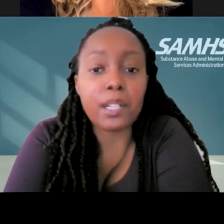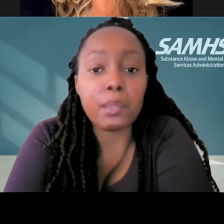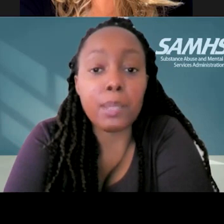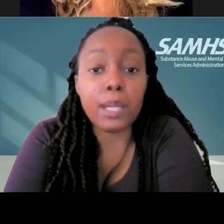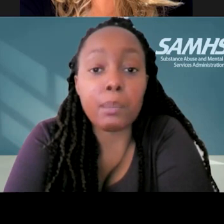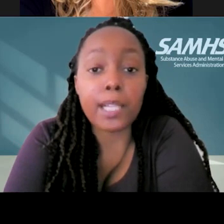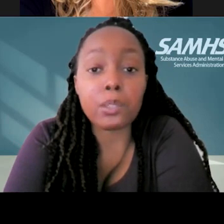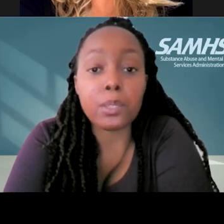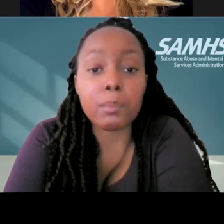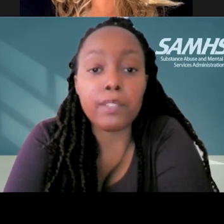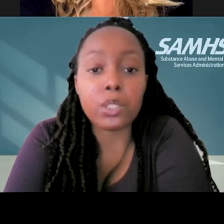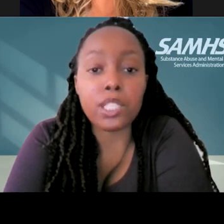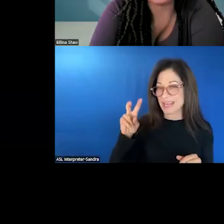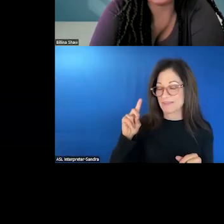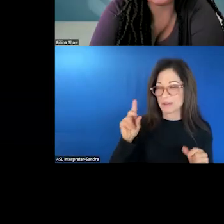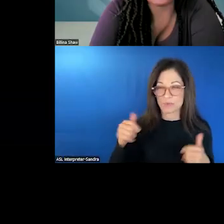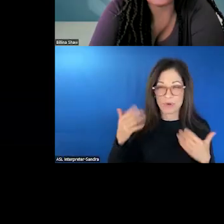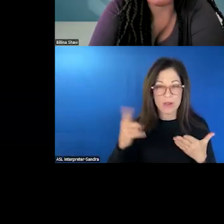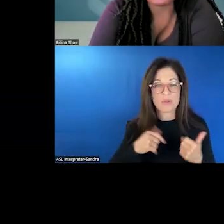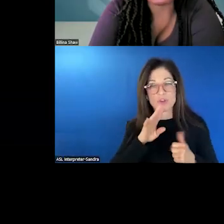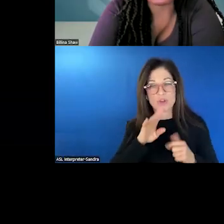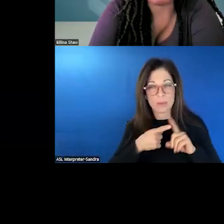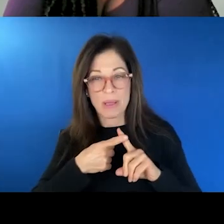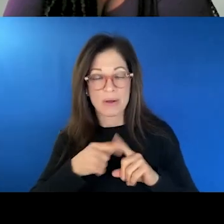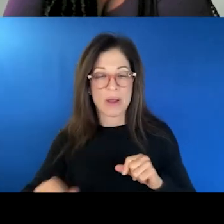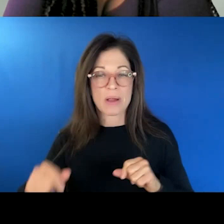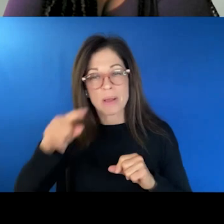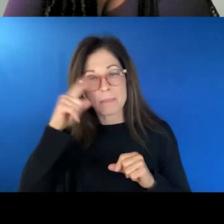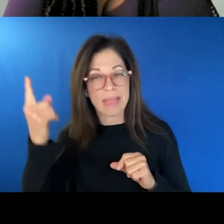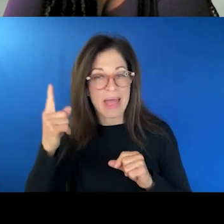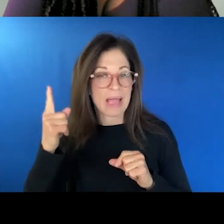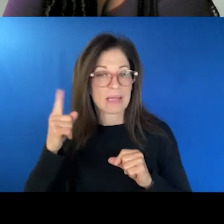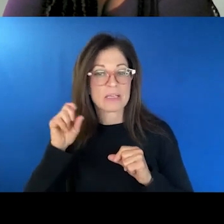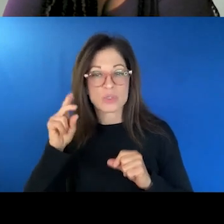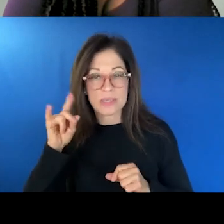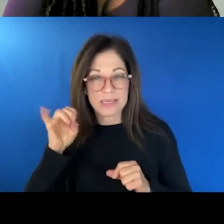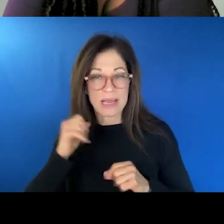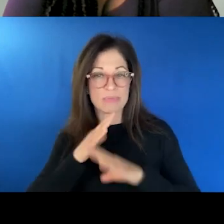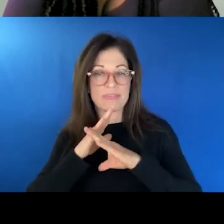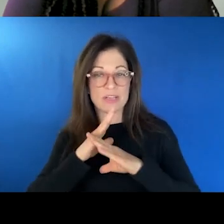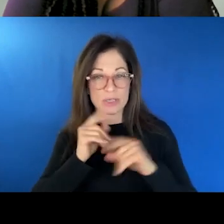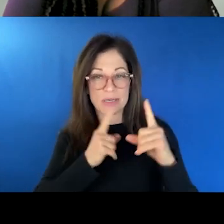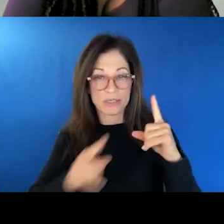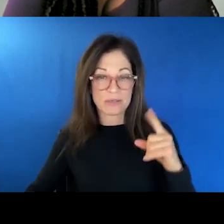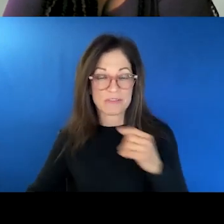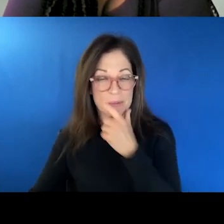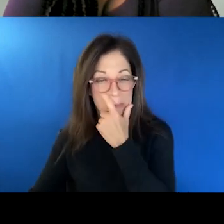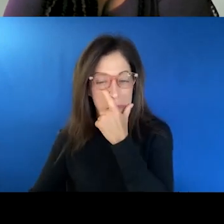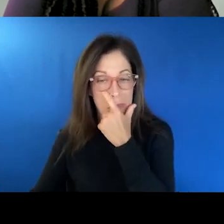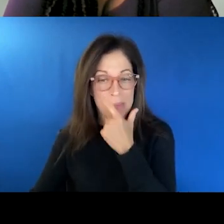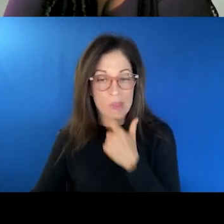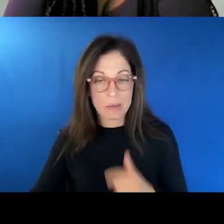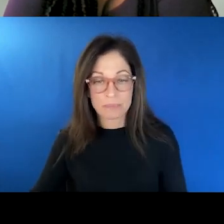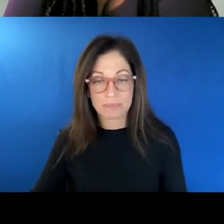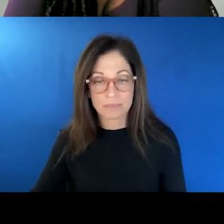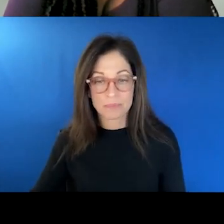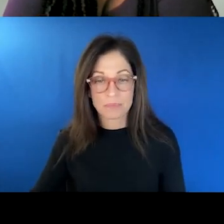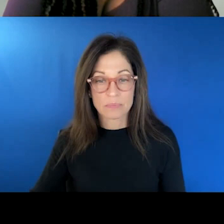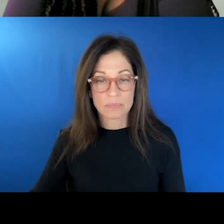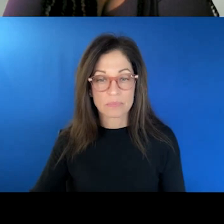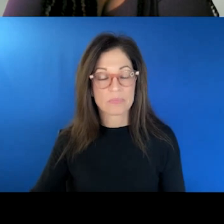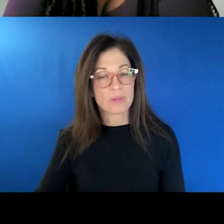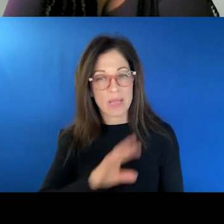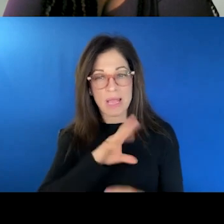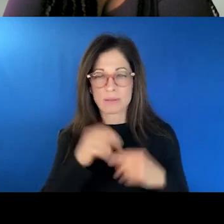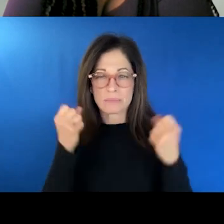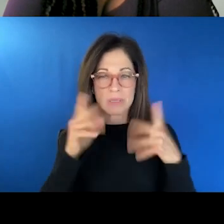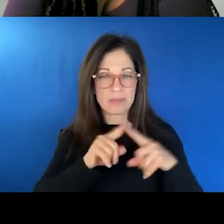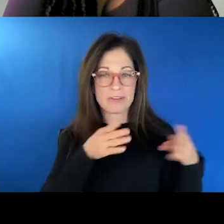WITH THE MENTAL HEALTH INITIATIVES, WHICH INCLUDE A NUMBER OF